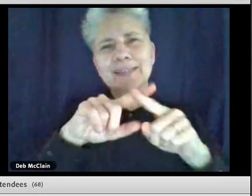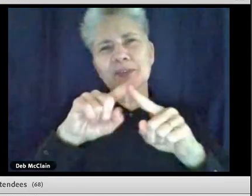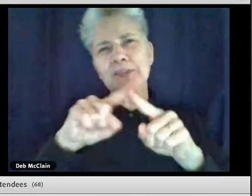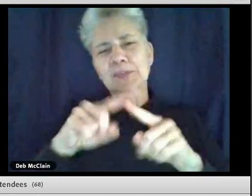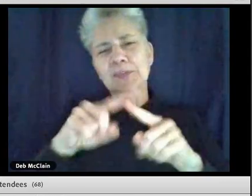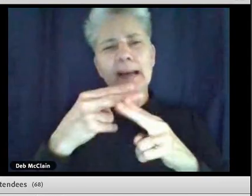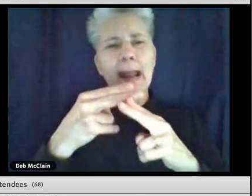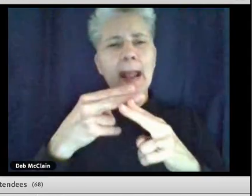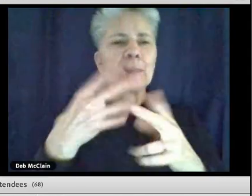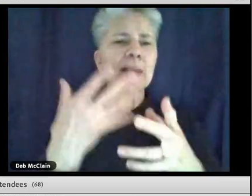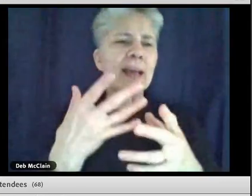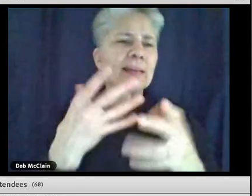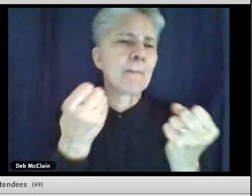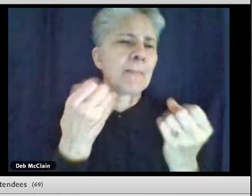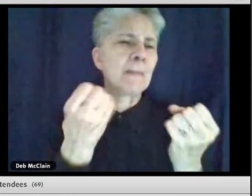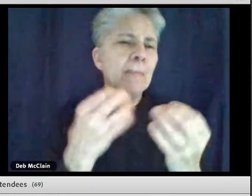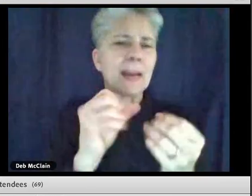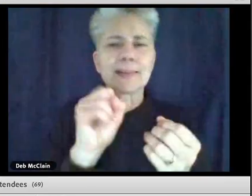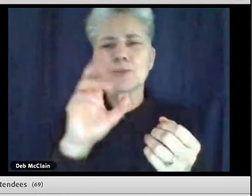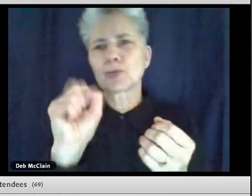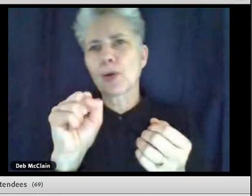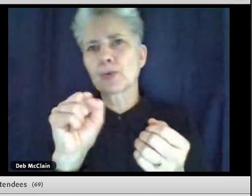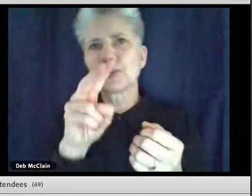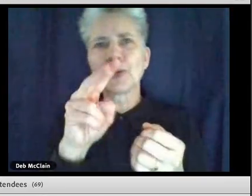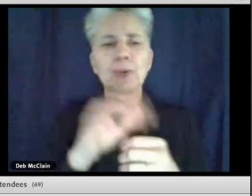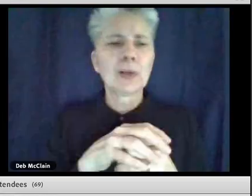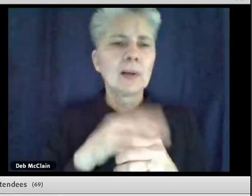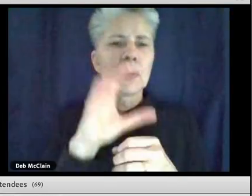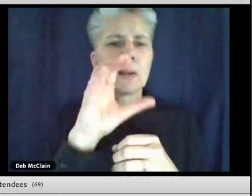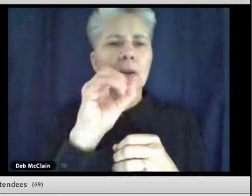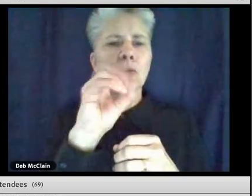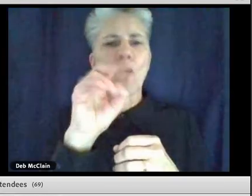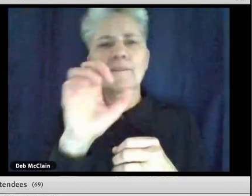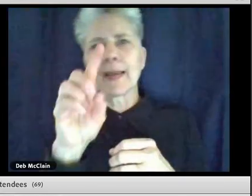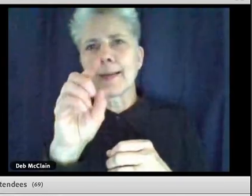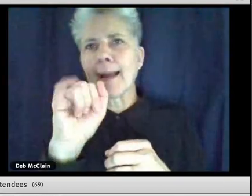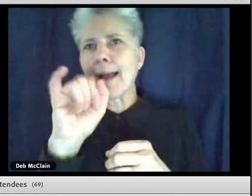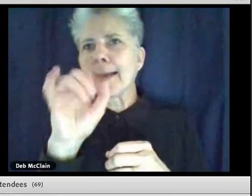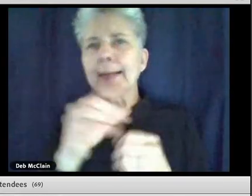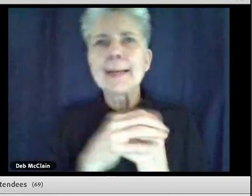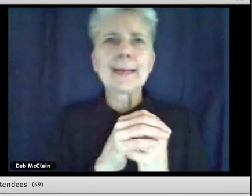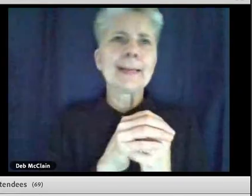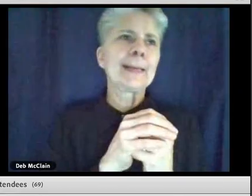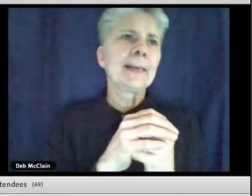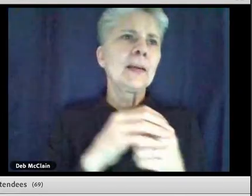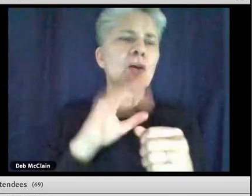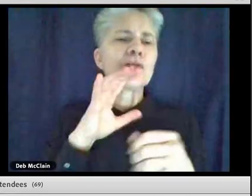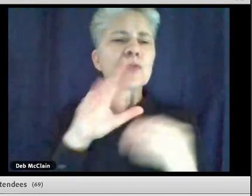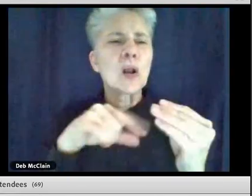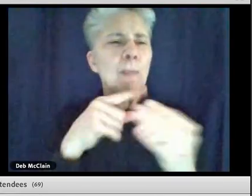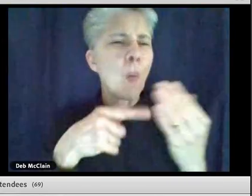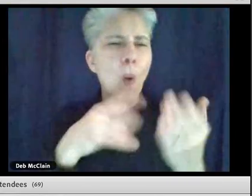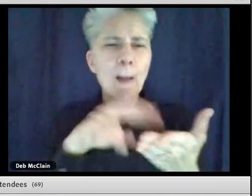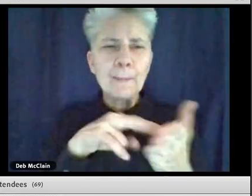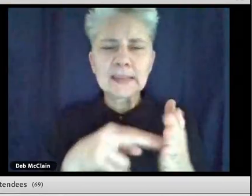It's got SARS 2, Cove, its COVID ID, so we'll talk a little bit about that, what it is.